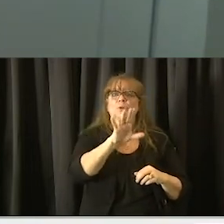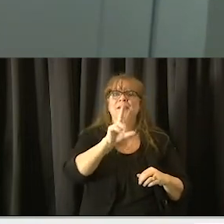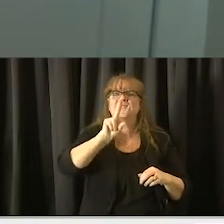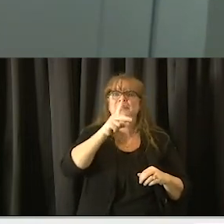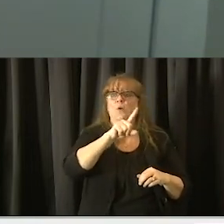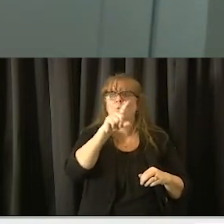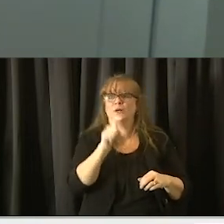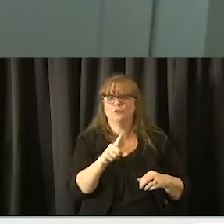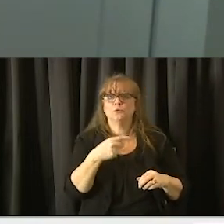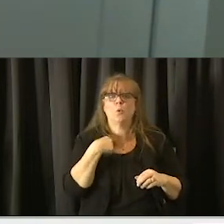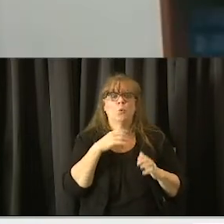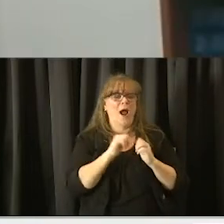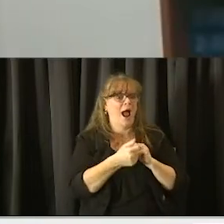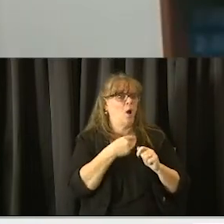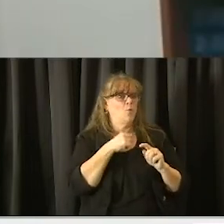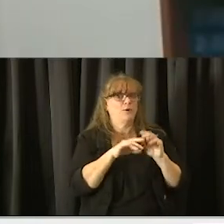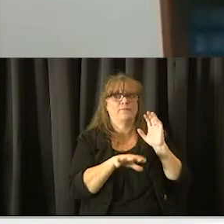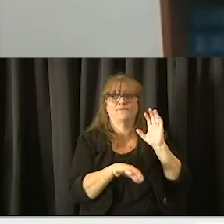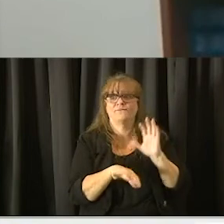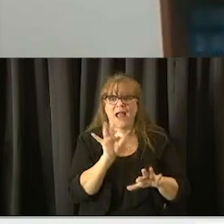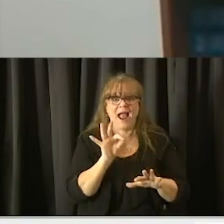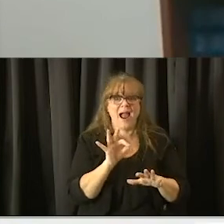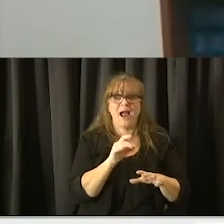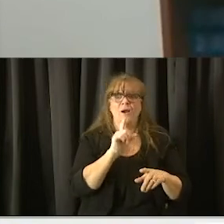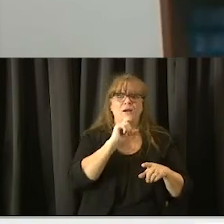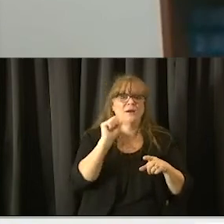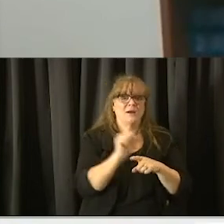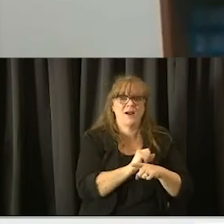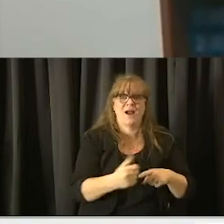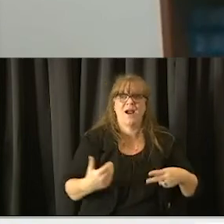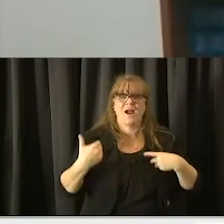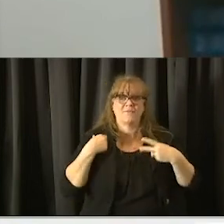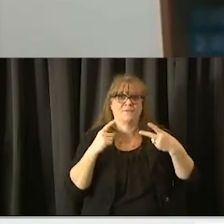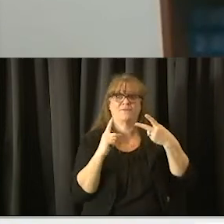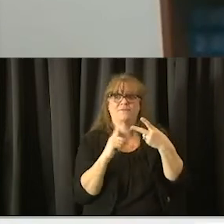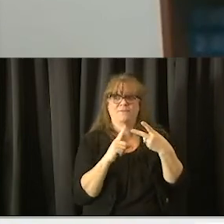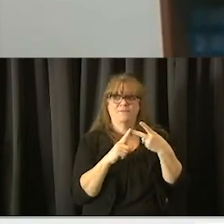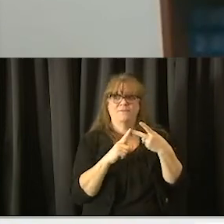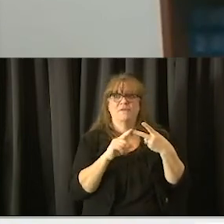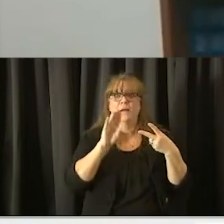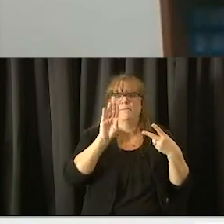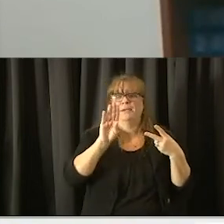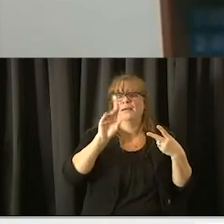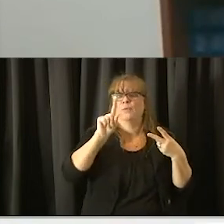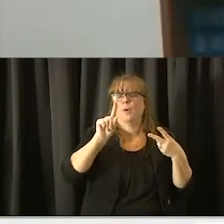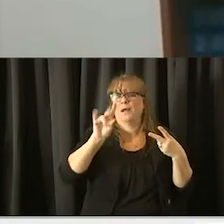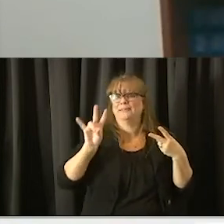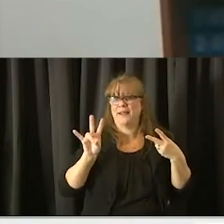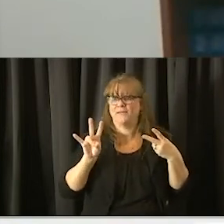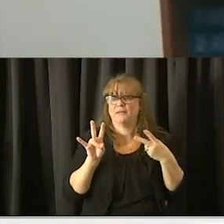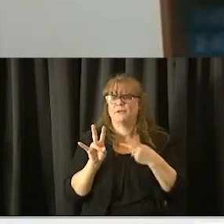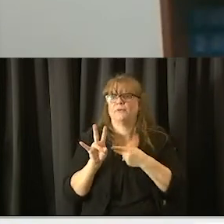and on the second point um in order to determine if the second sample is truly